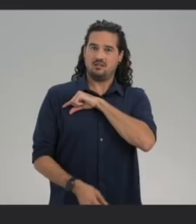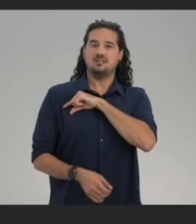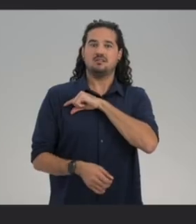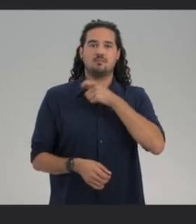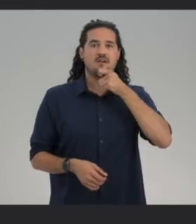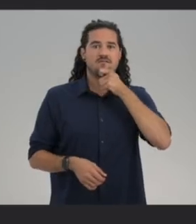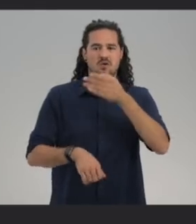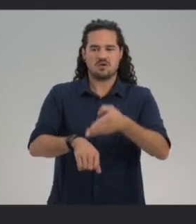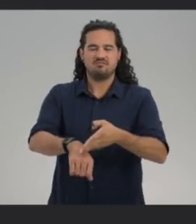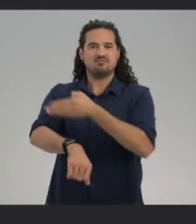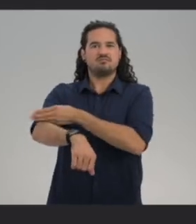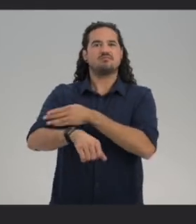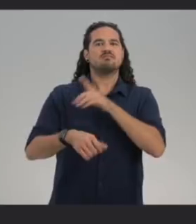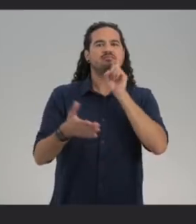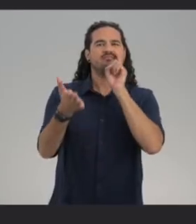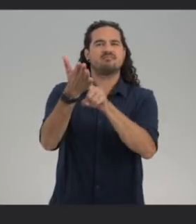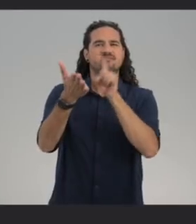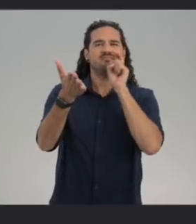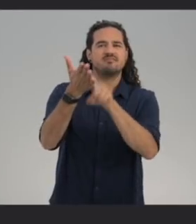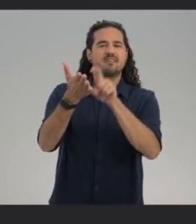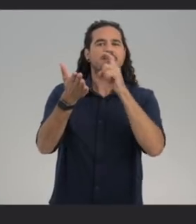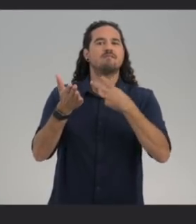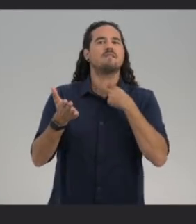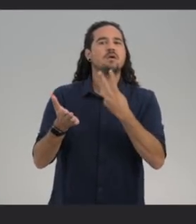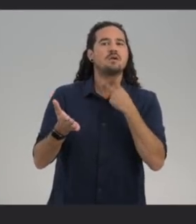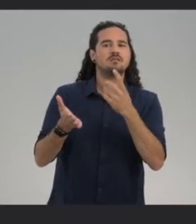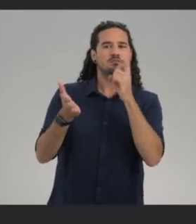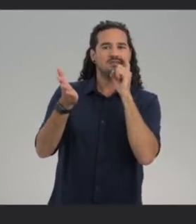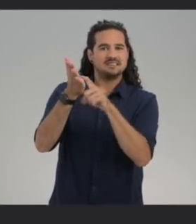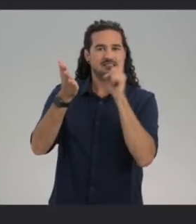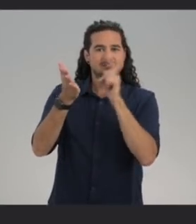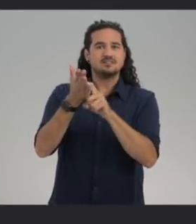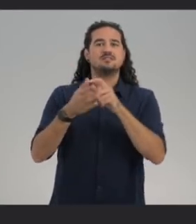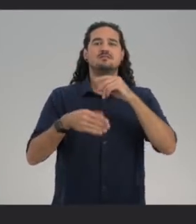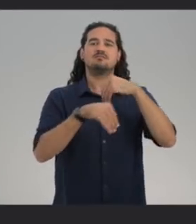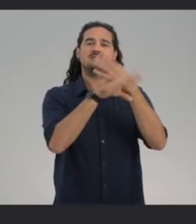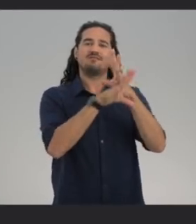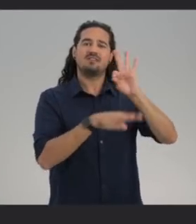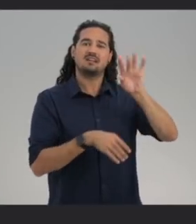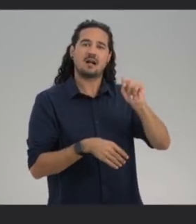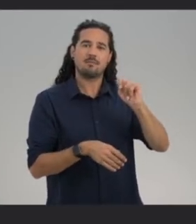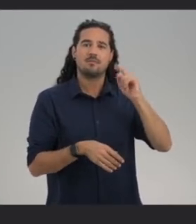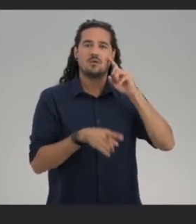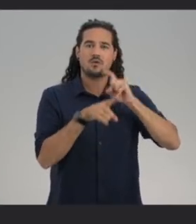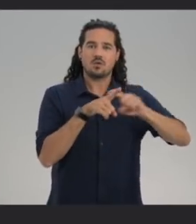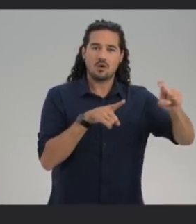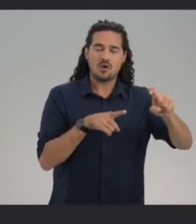So, whether you're on a FaceTime call or recording a vocal track, audio will be super clean.